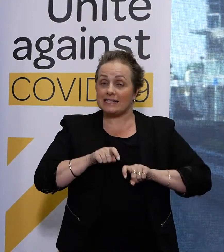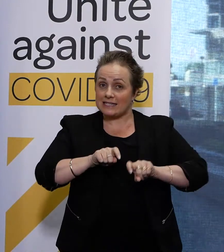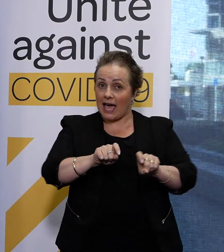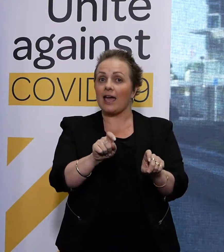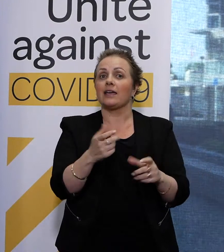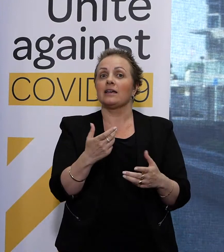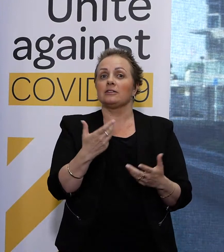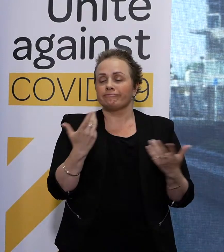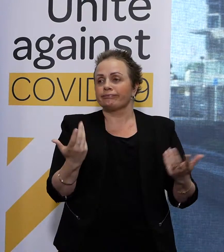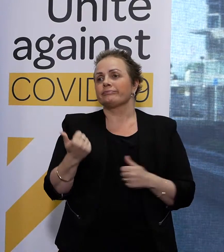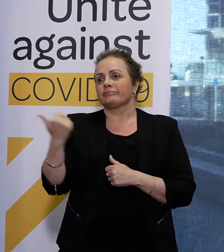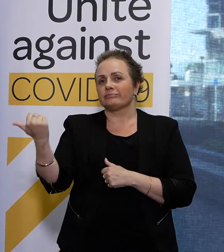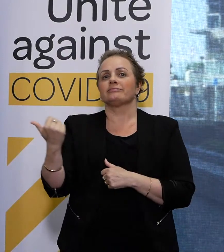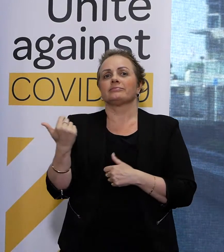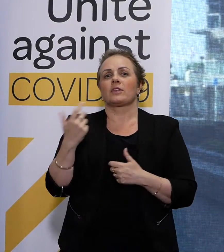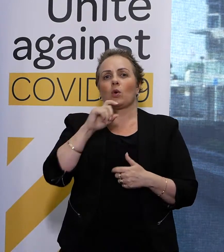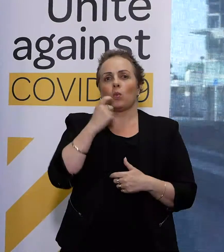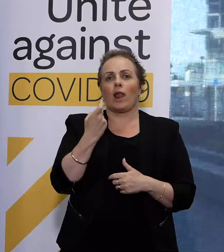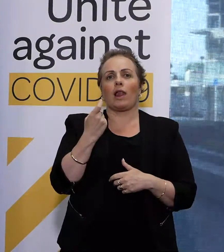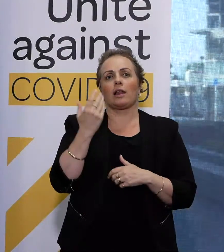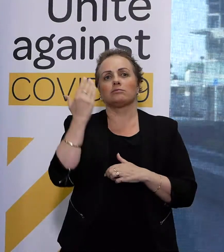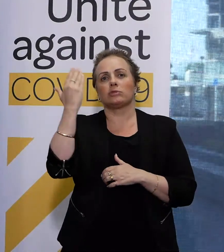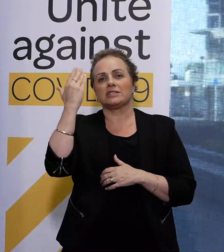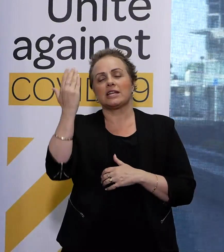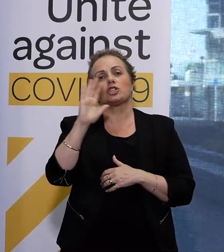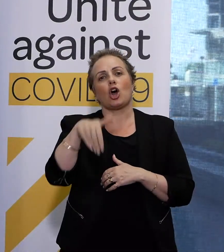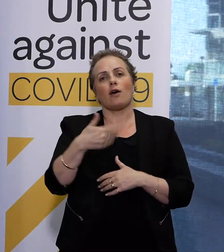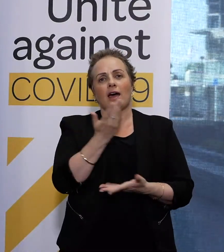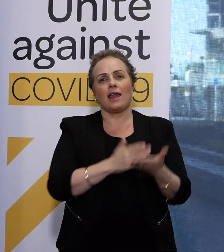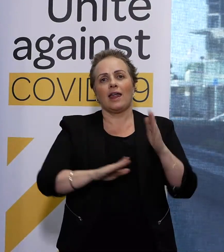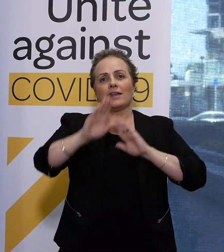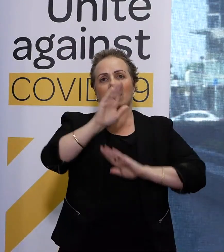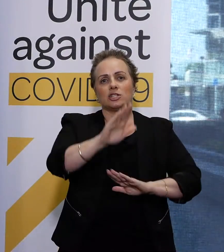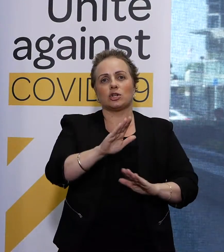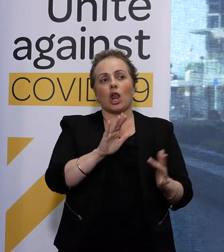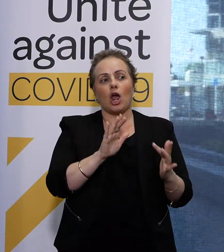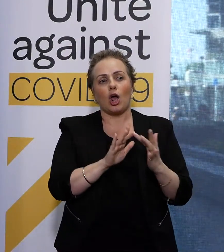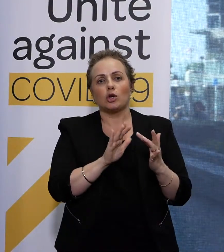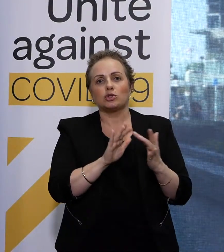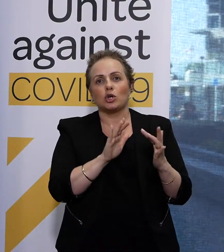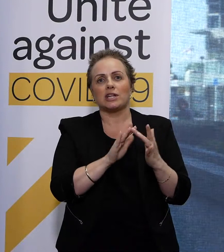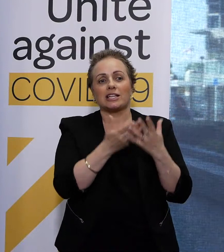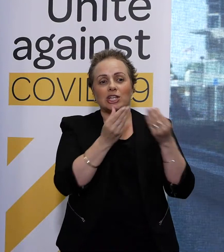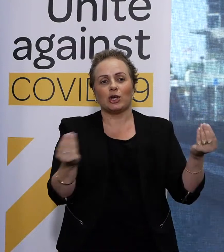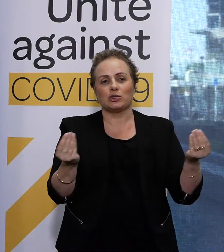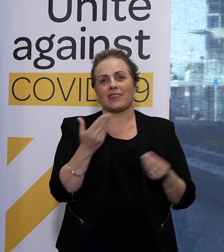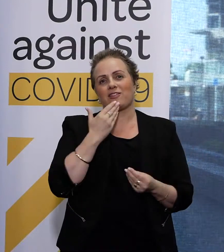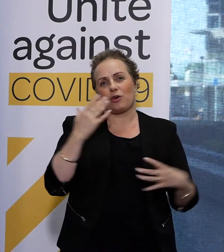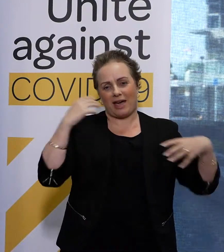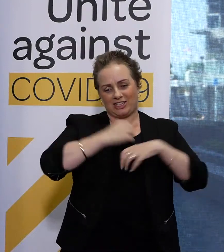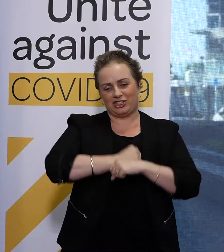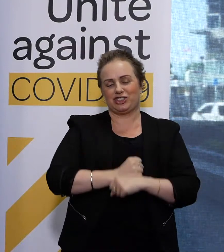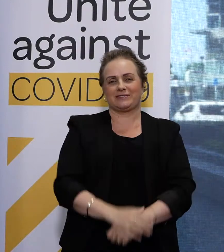and see the presentation on a national close contact solution. Thank you very much.